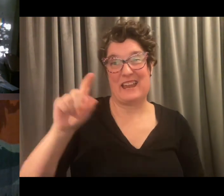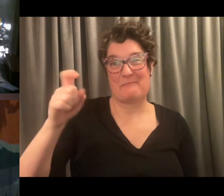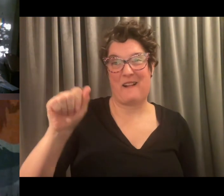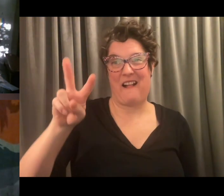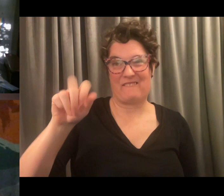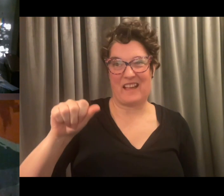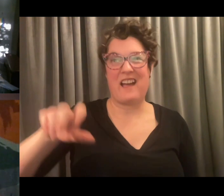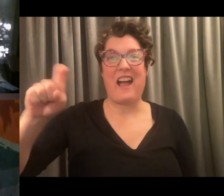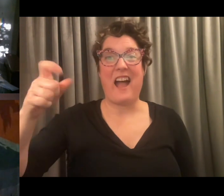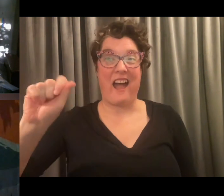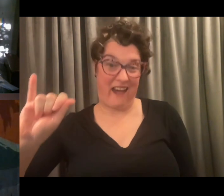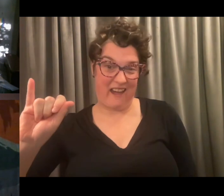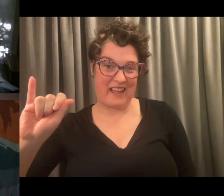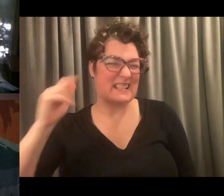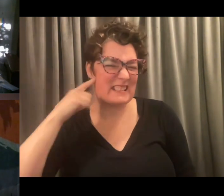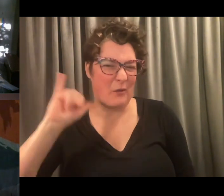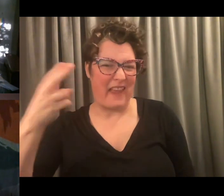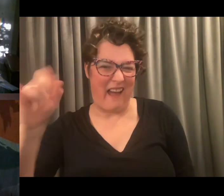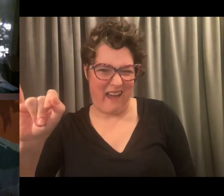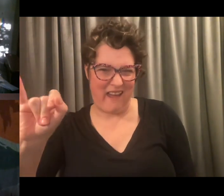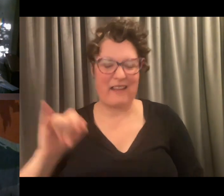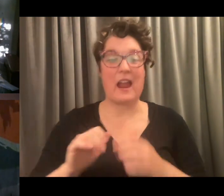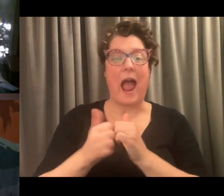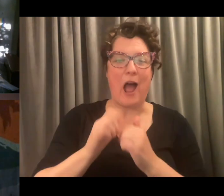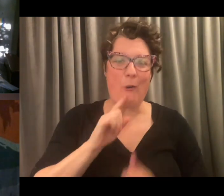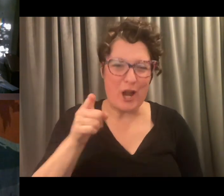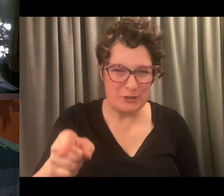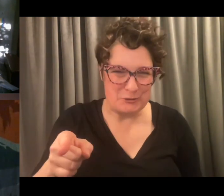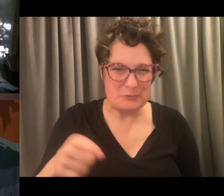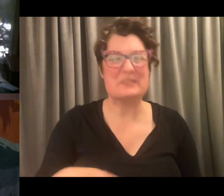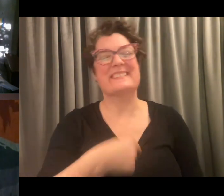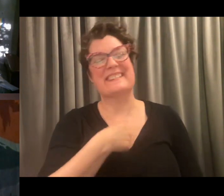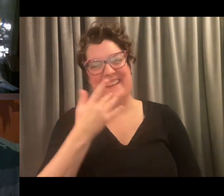Never: I've gotten to be on it twice now, and Nomy: whoa, I have to go find you on there.